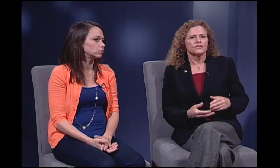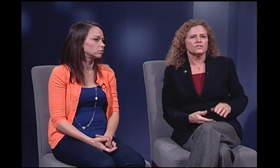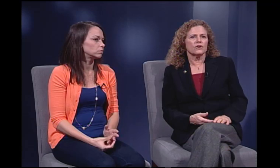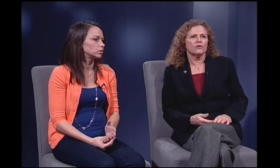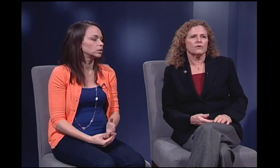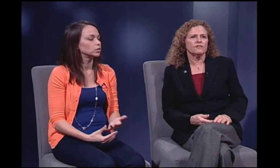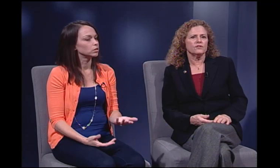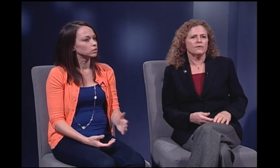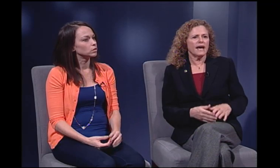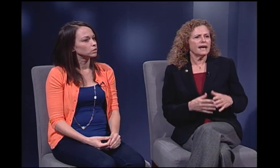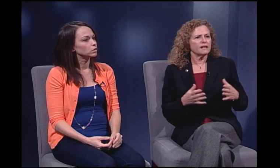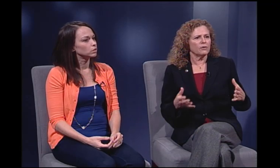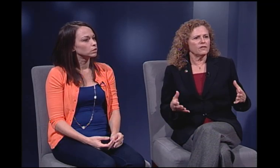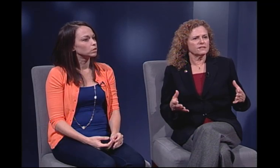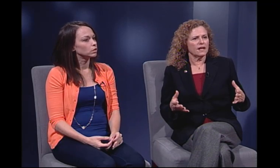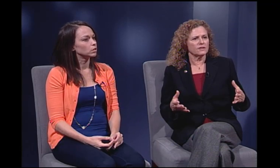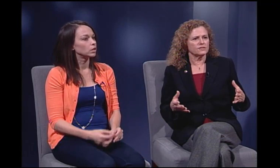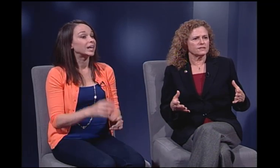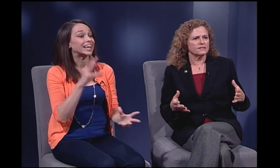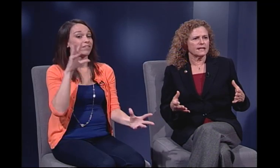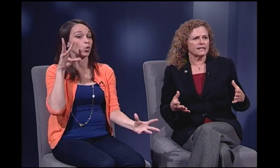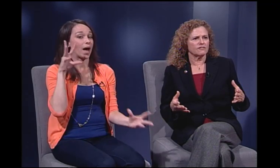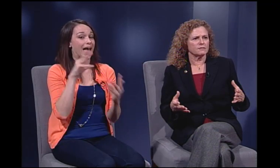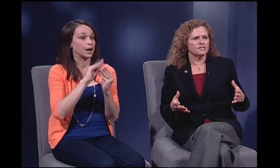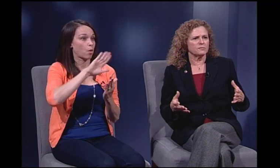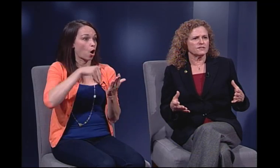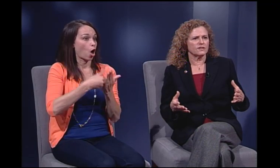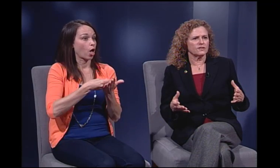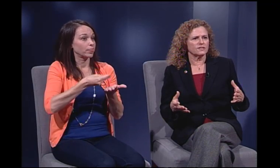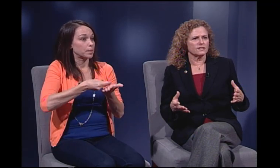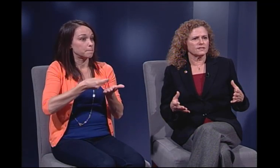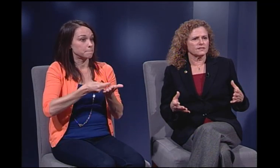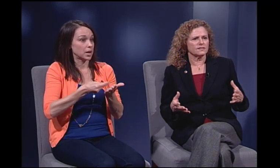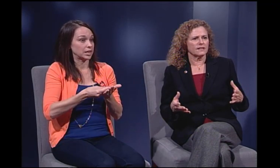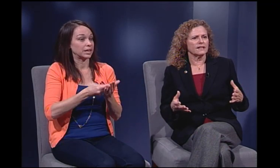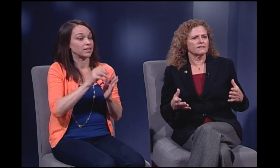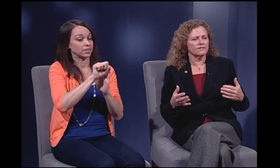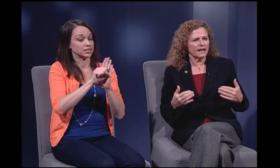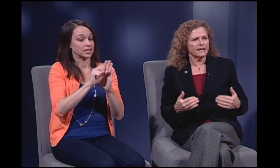So, if you add up all the dollars that state government spends on our citizens and divide